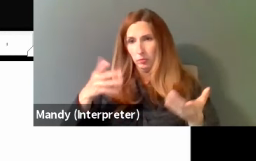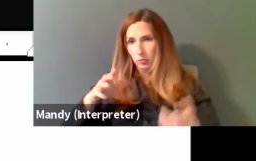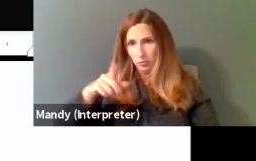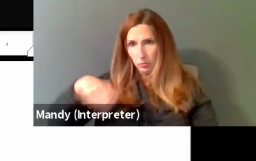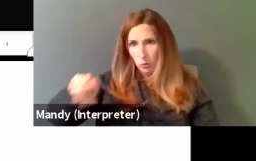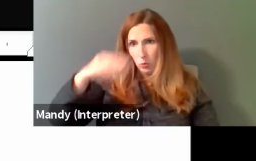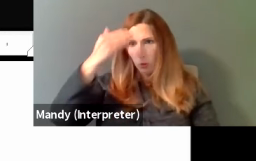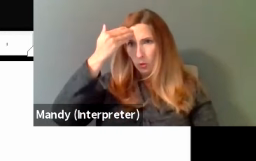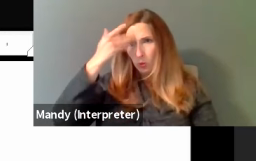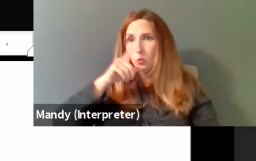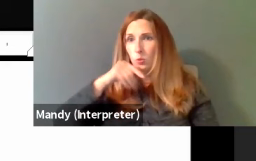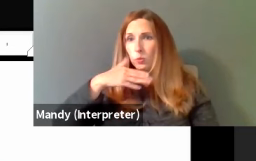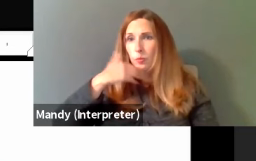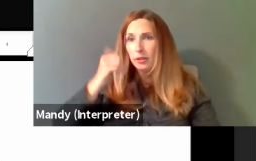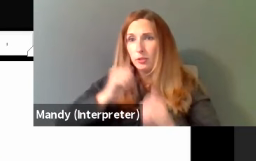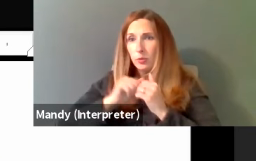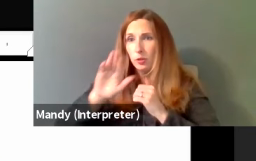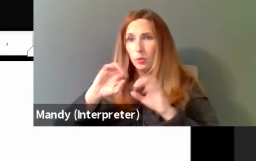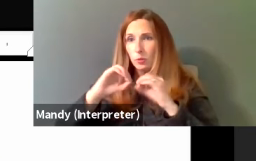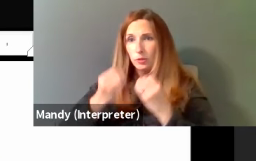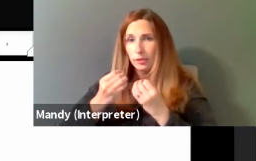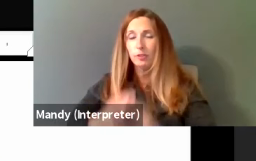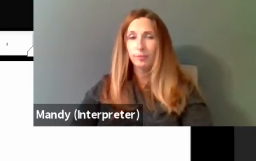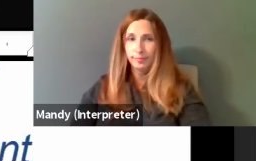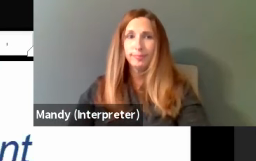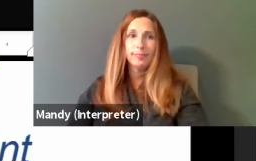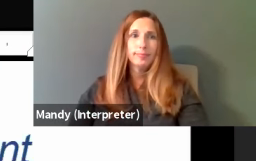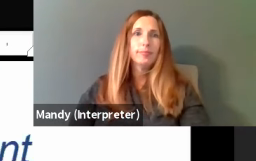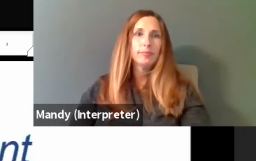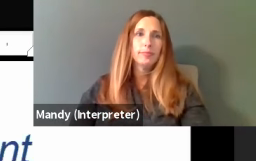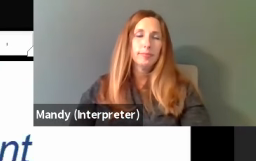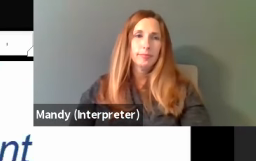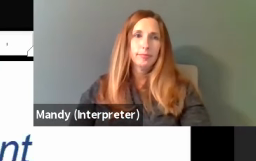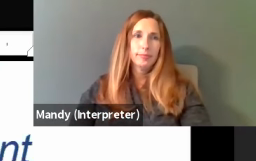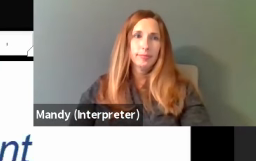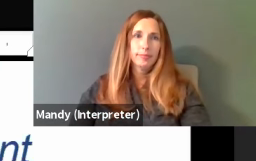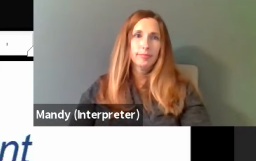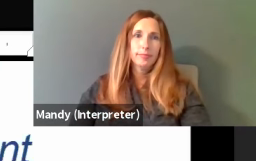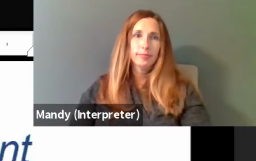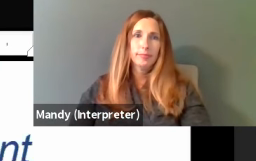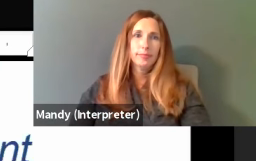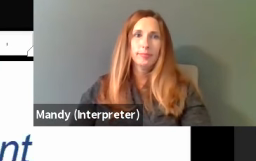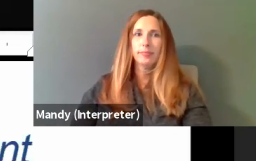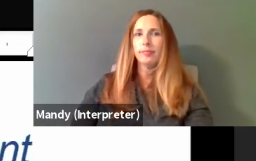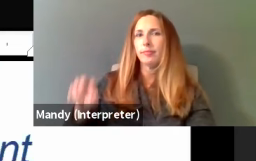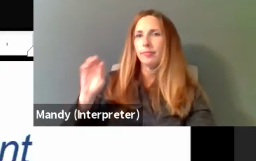to do that tracking inside of your own organizations. Exodus decided that they would want to build in a